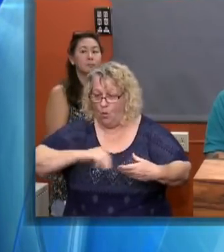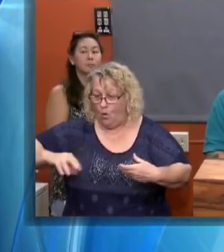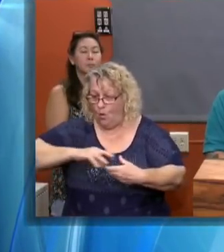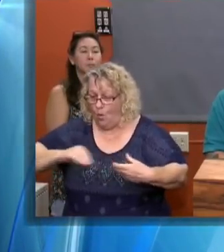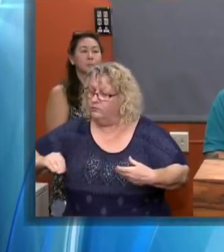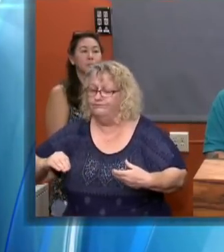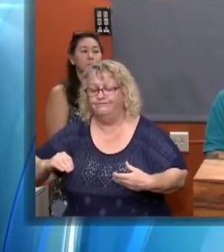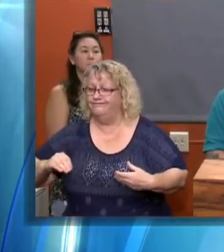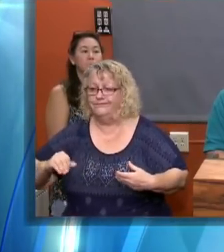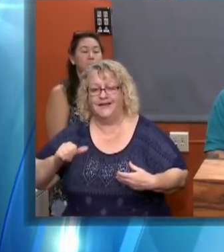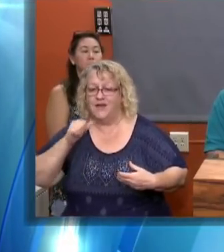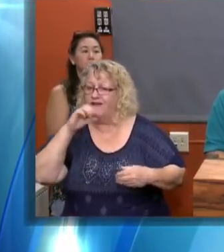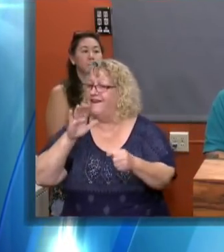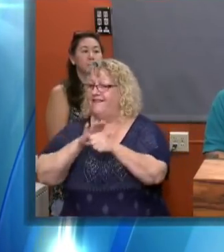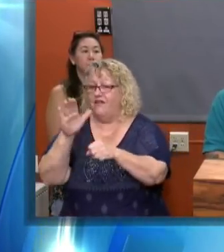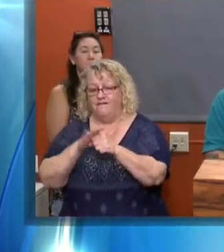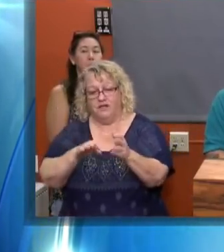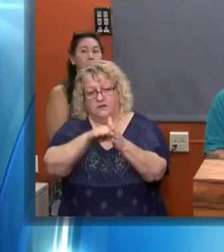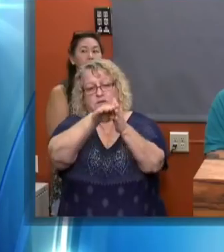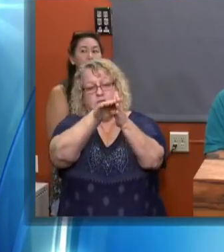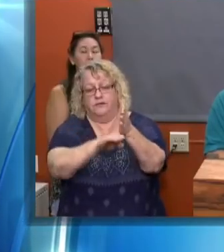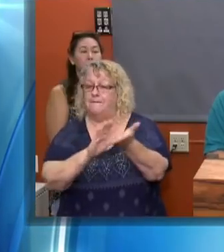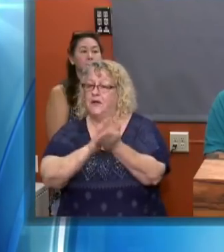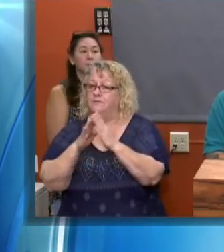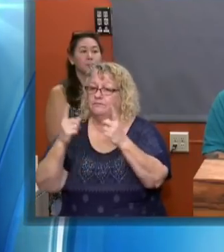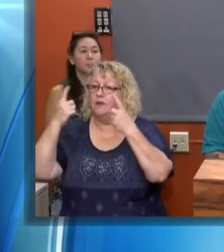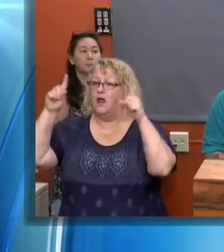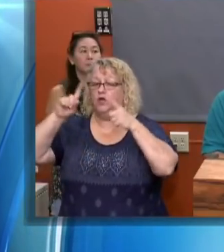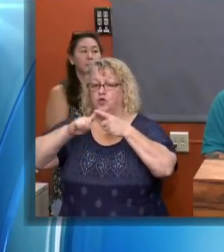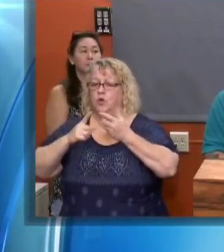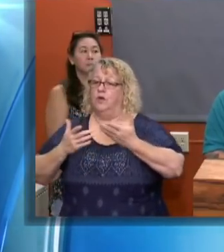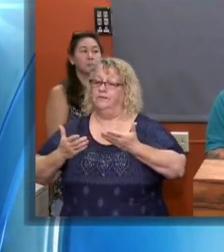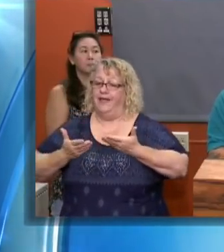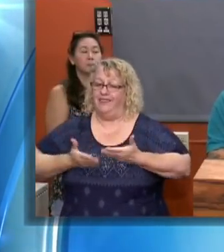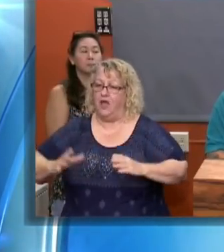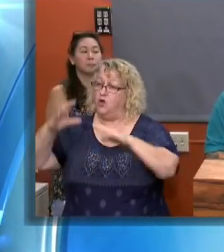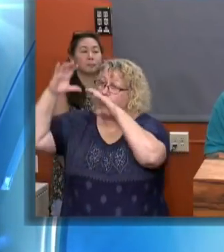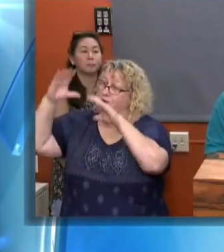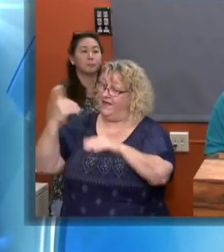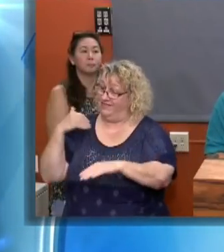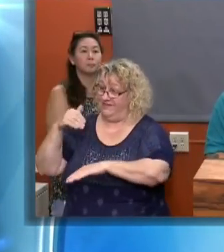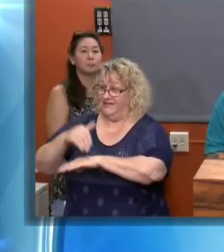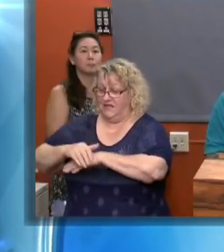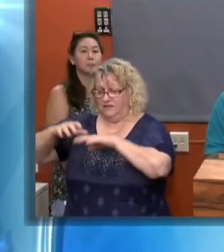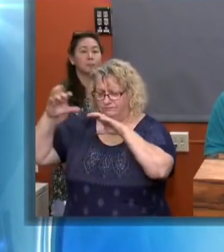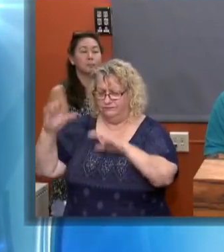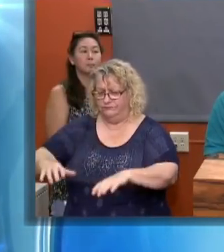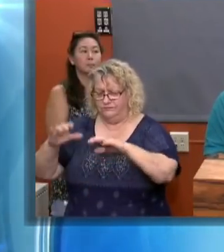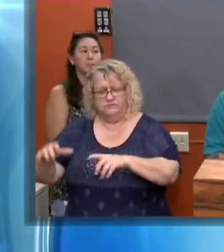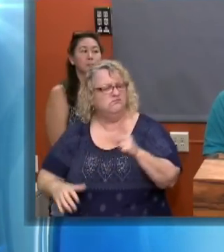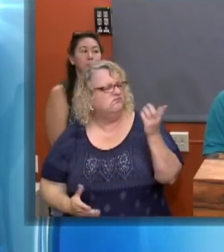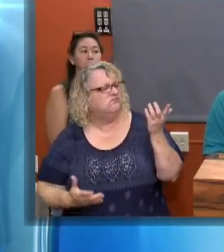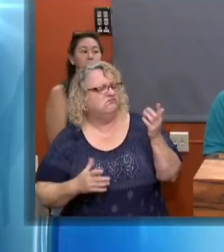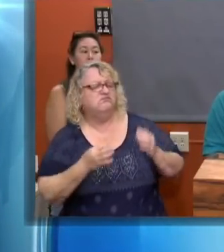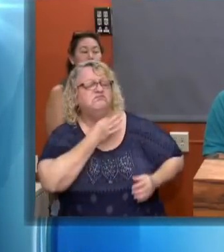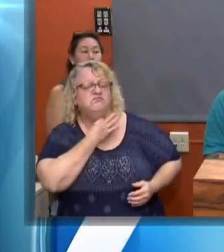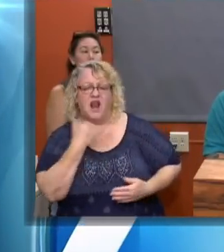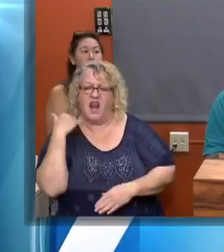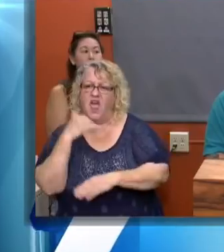ACTUALLY START TO LOWER THE LEVELS, UNFORTUNATELY, WE DID DEPARTMENT LOWER IT ENOUGH TO CHIEF ENOUGH CAPACITY TO